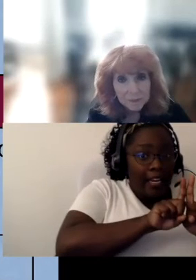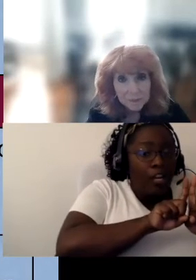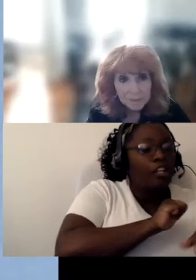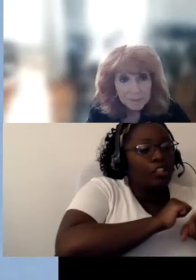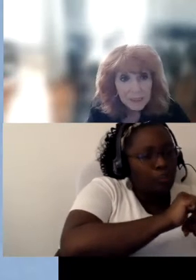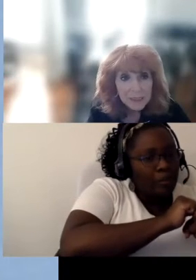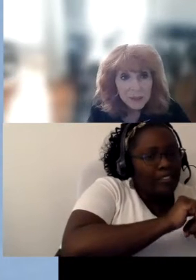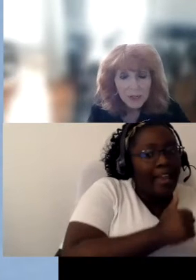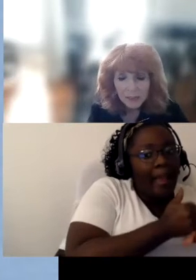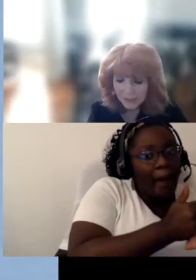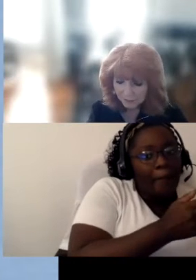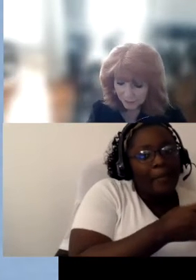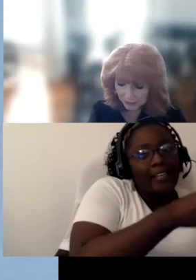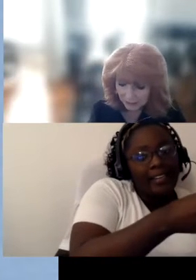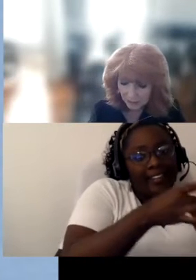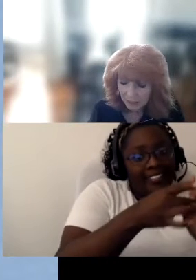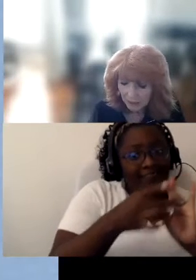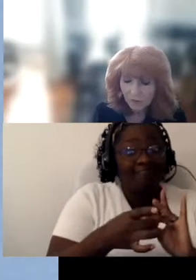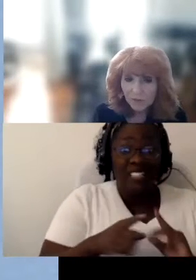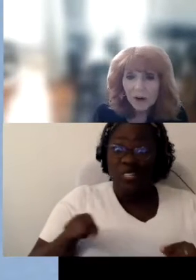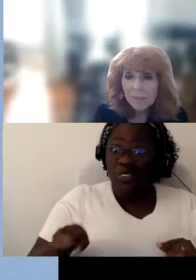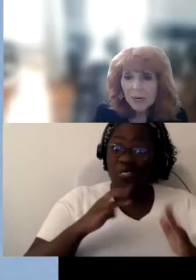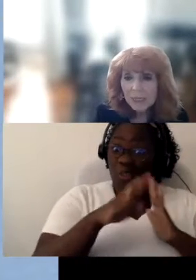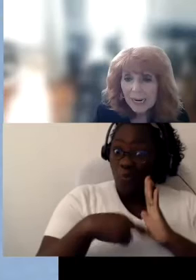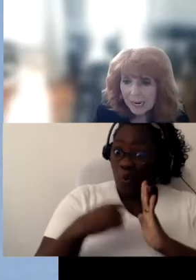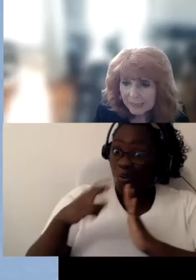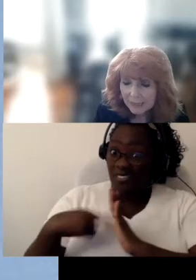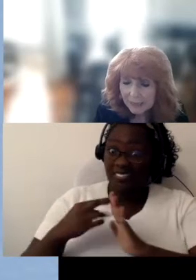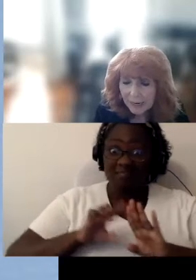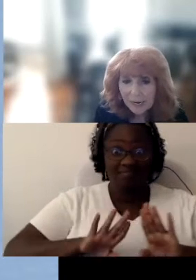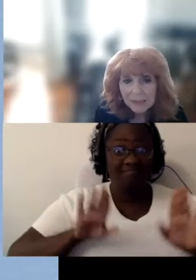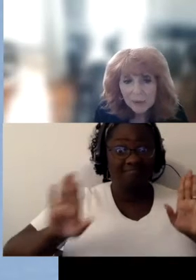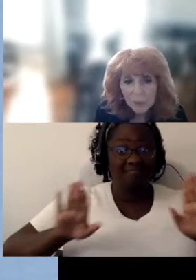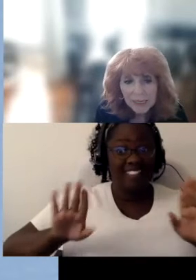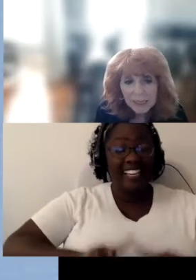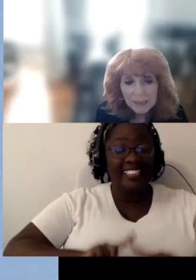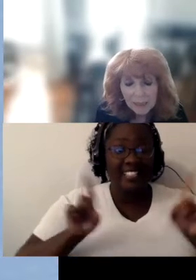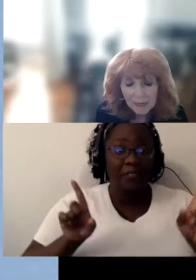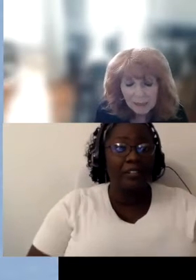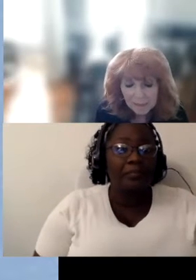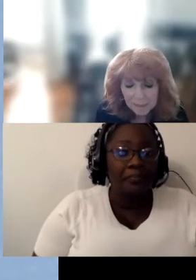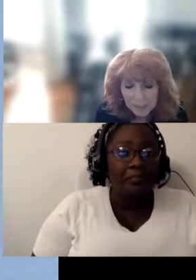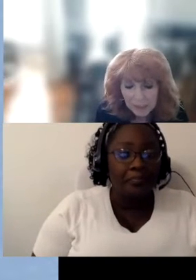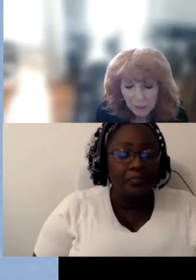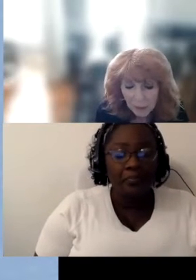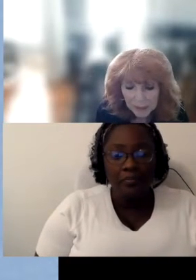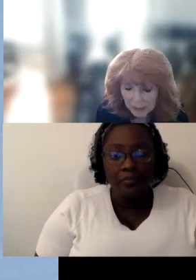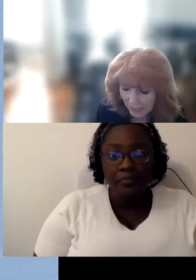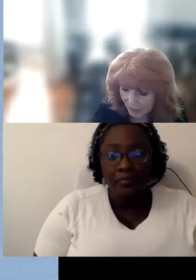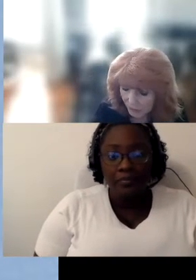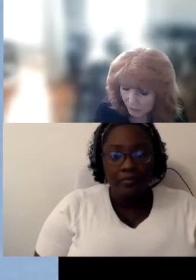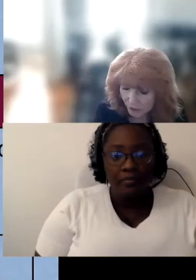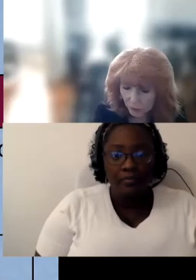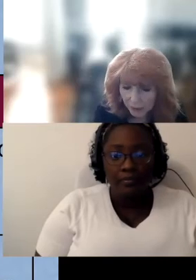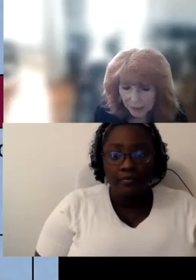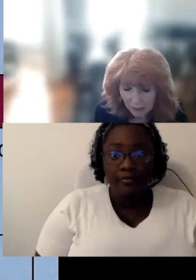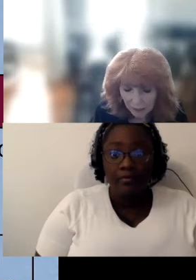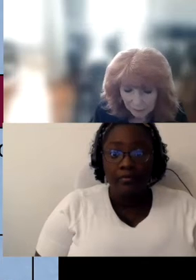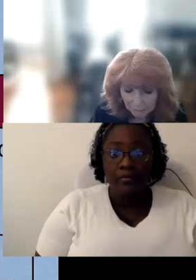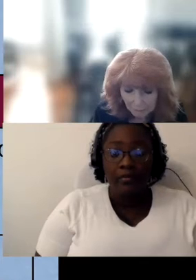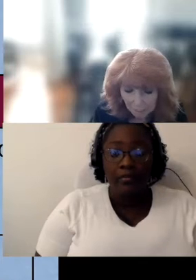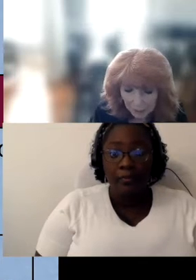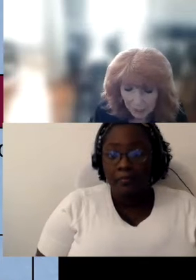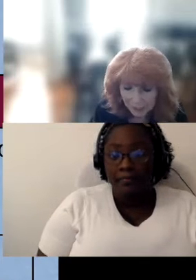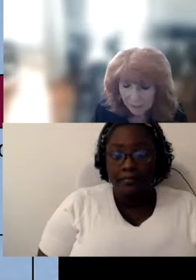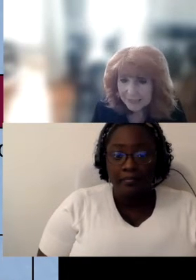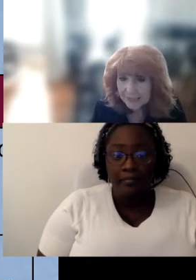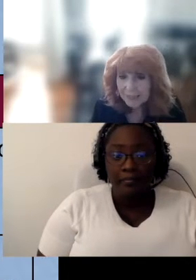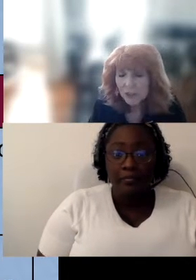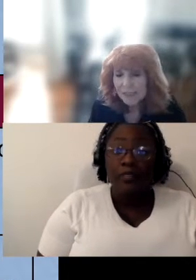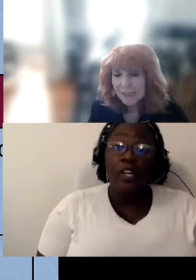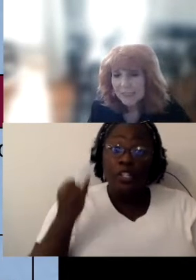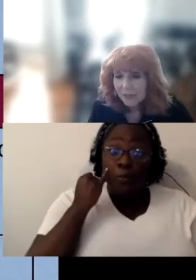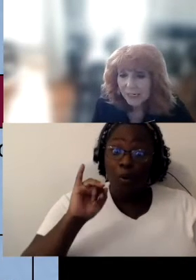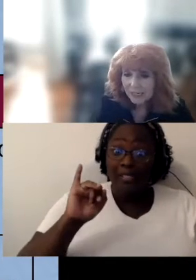So they are different from an age and when when classrooms are in and IEP teams are considering